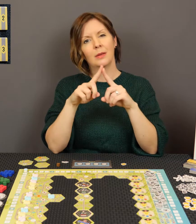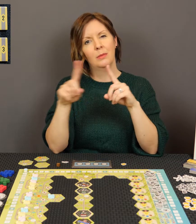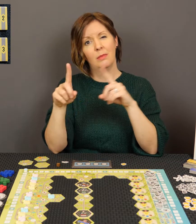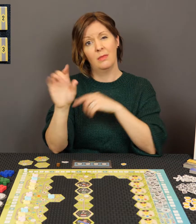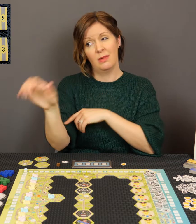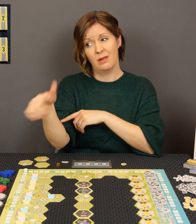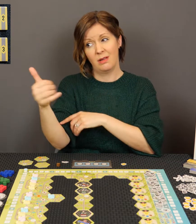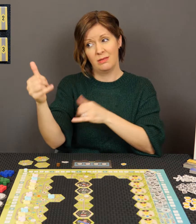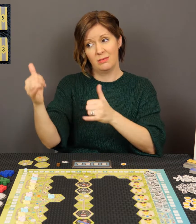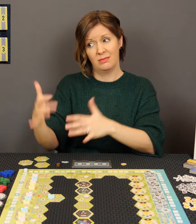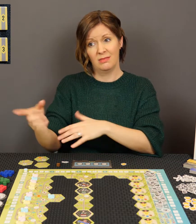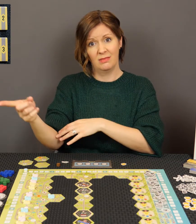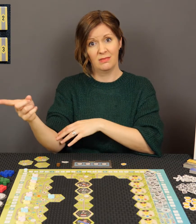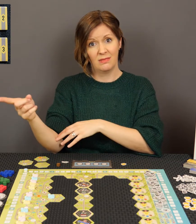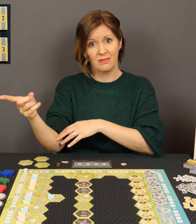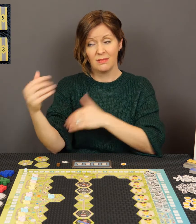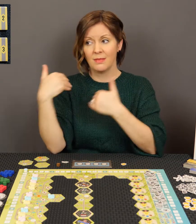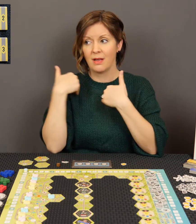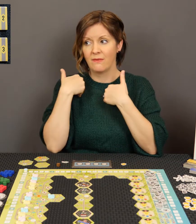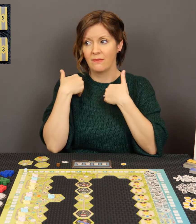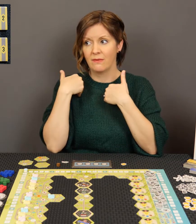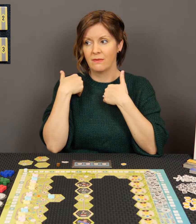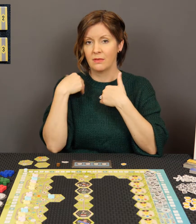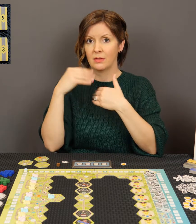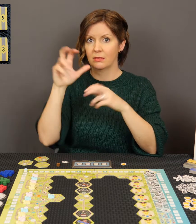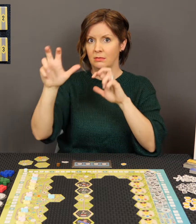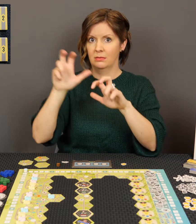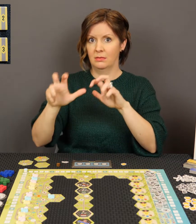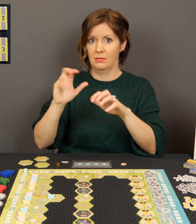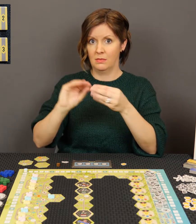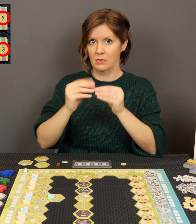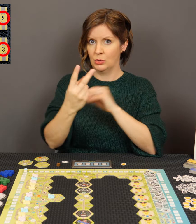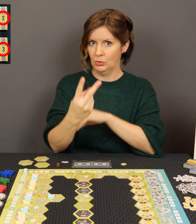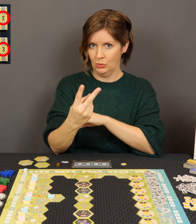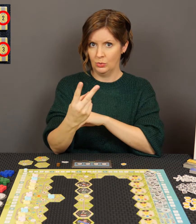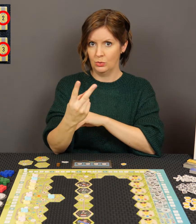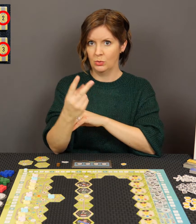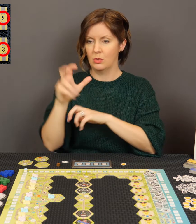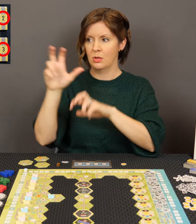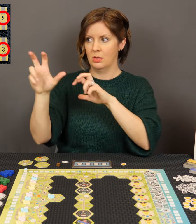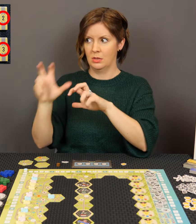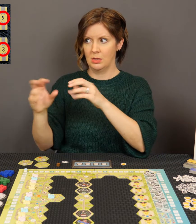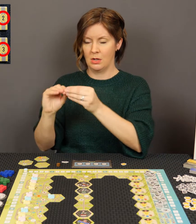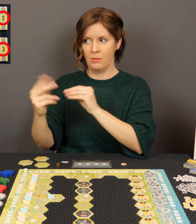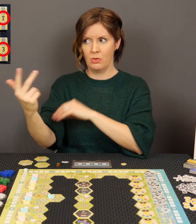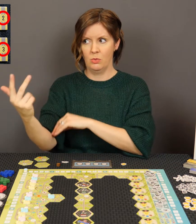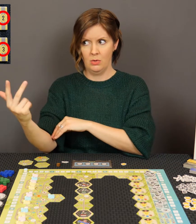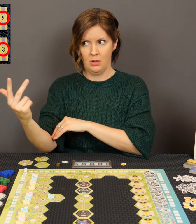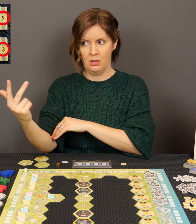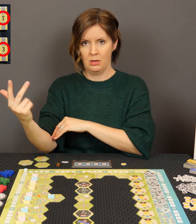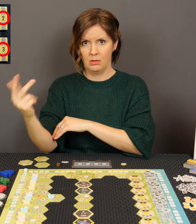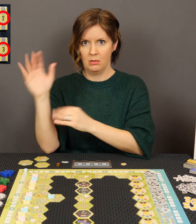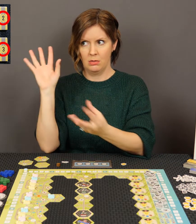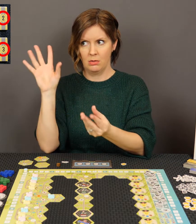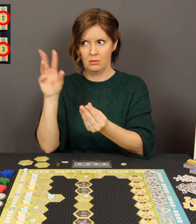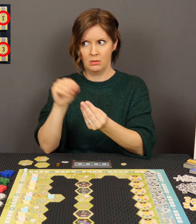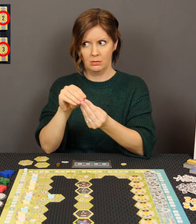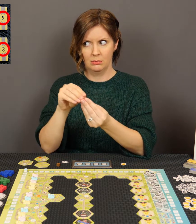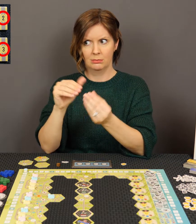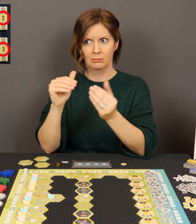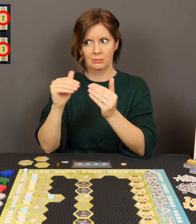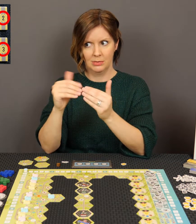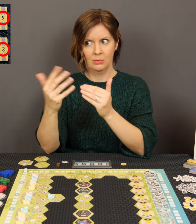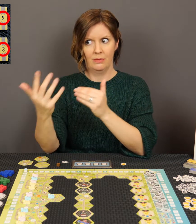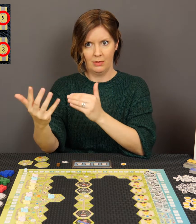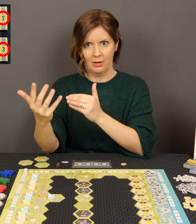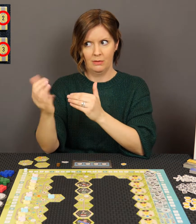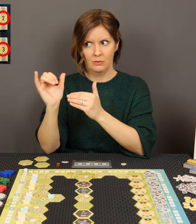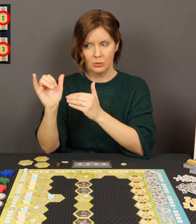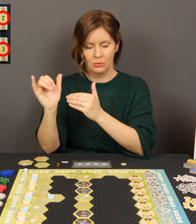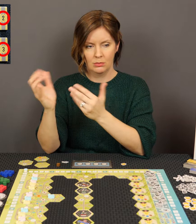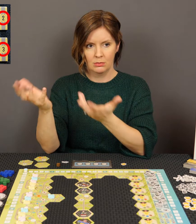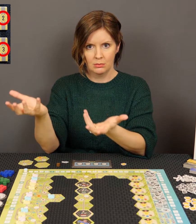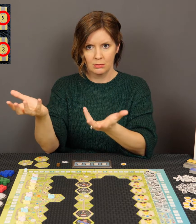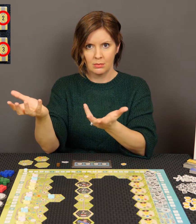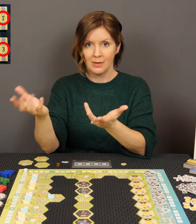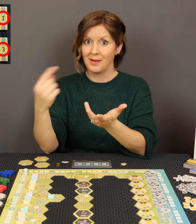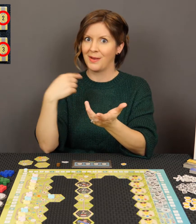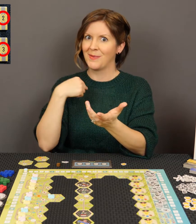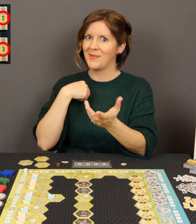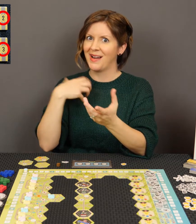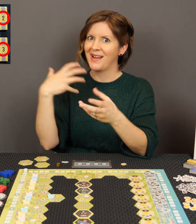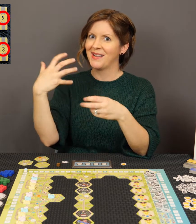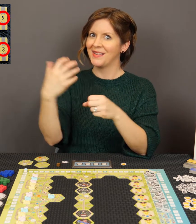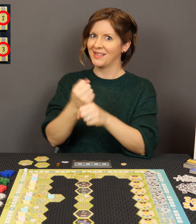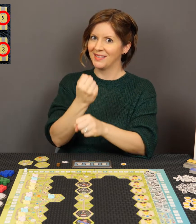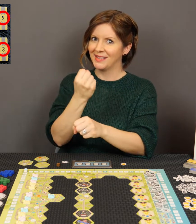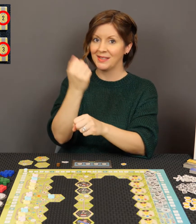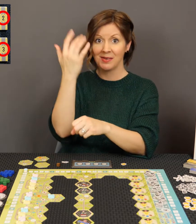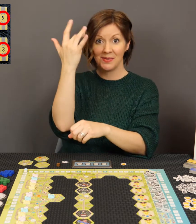But if another player has stock number 2 and stock number 3, and that equals 5 too… so